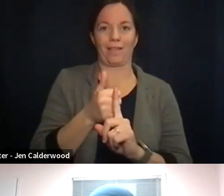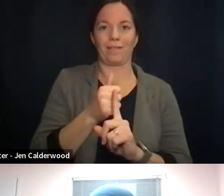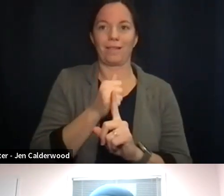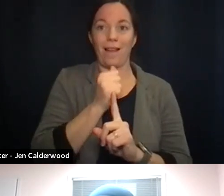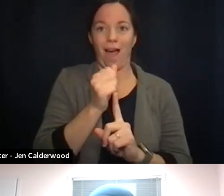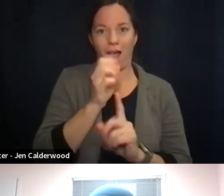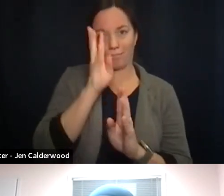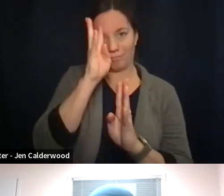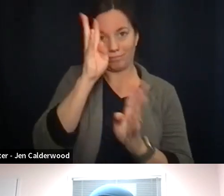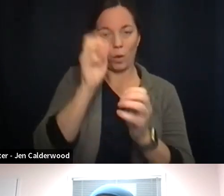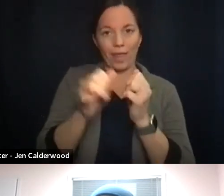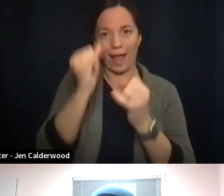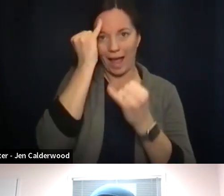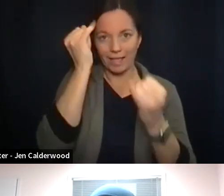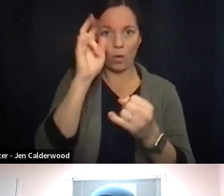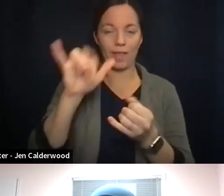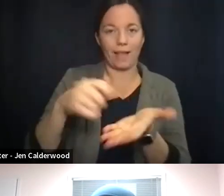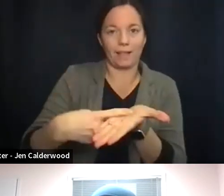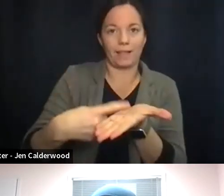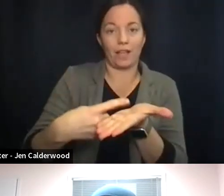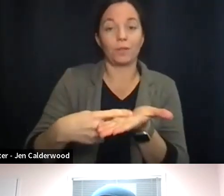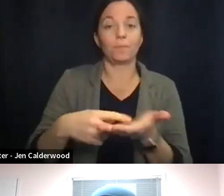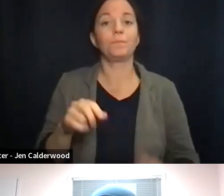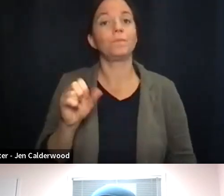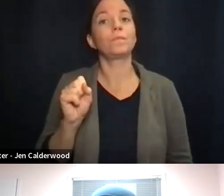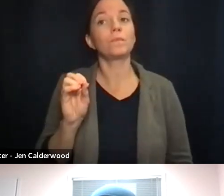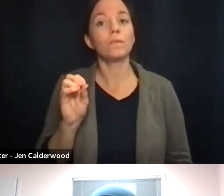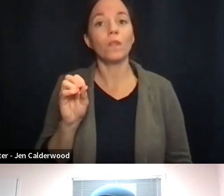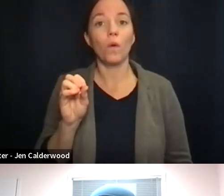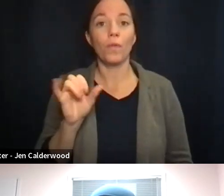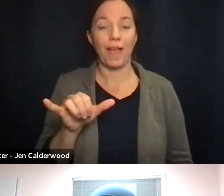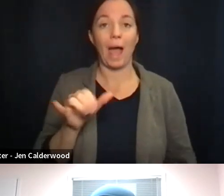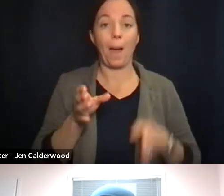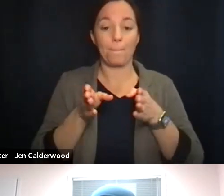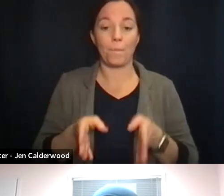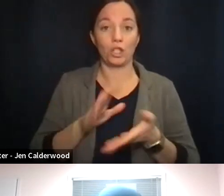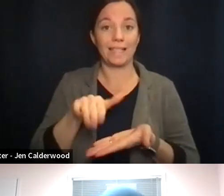And they're like, Oh, that's great! But but they're not having those Id. But they are not having those they are not leading those ideas or that discussion.